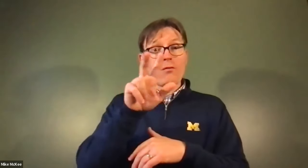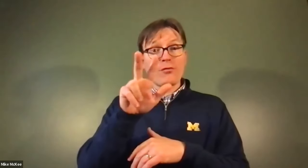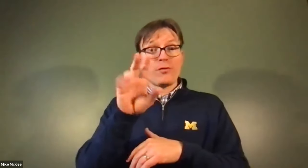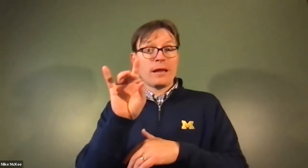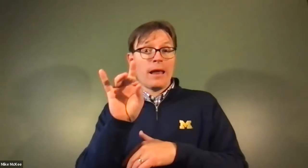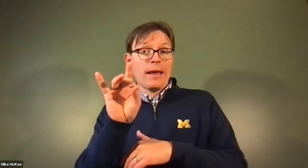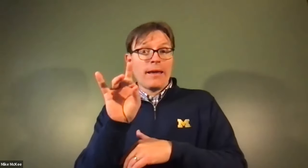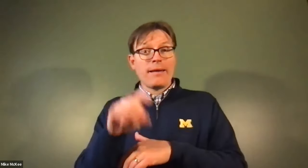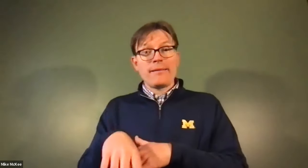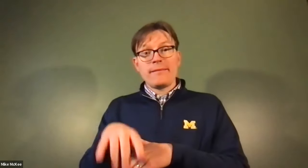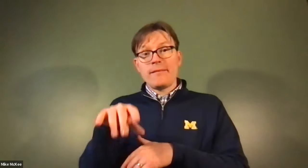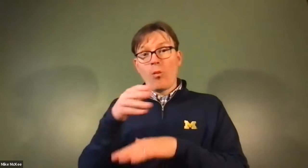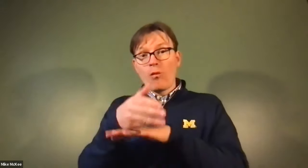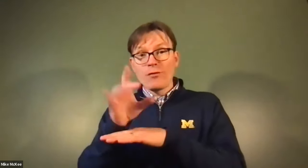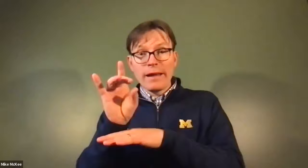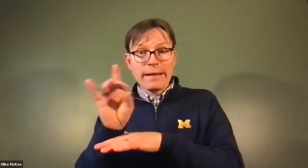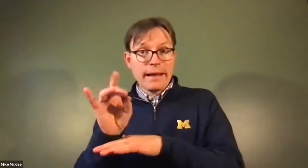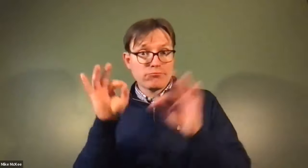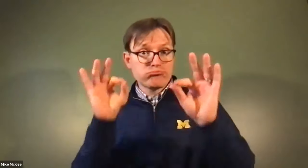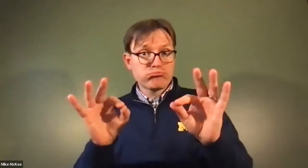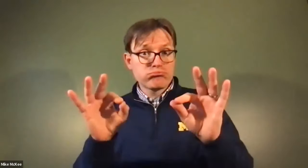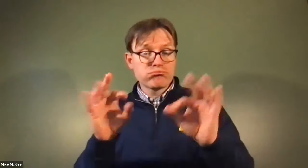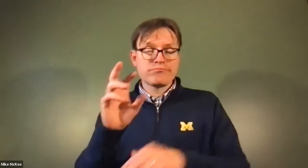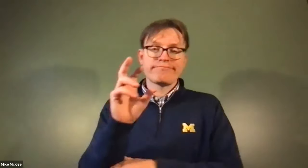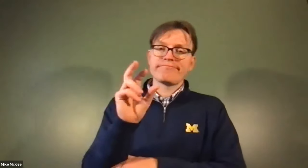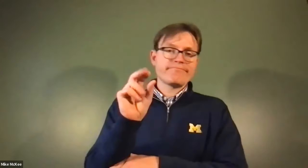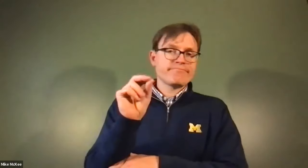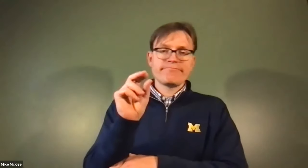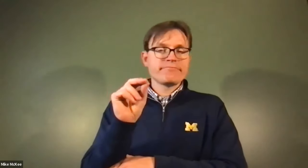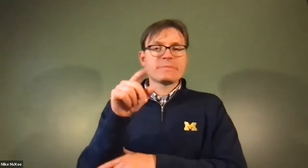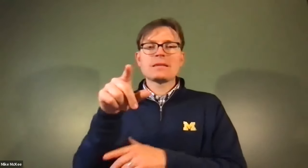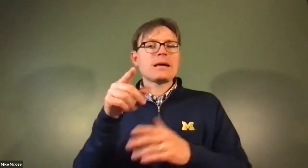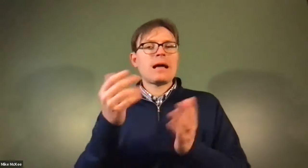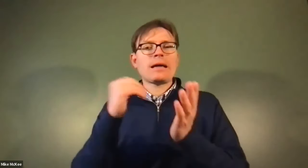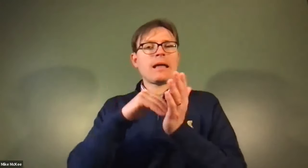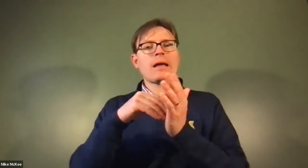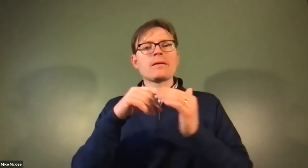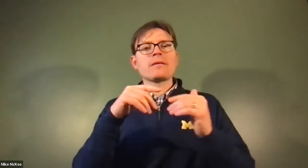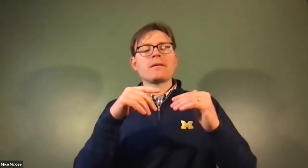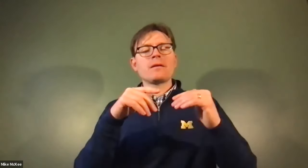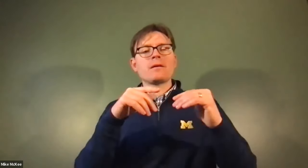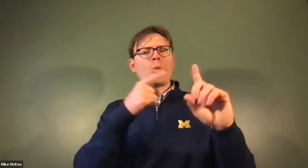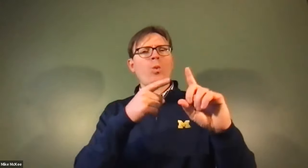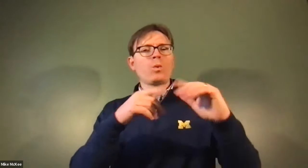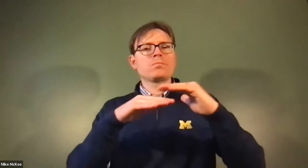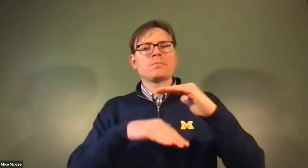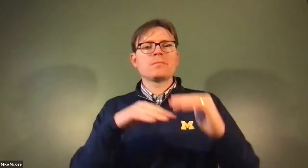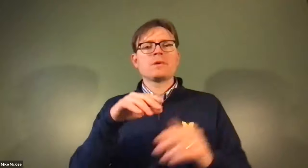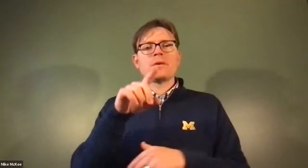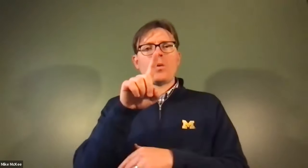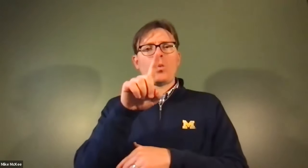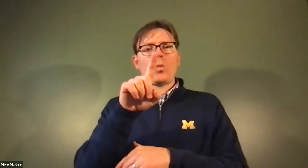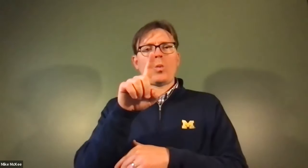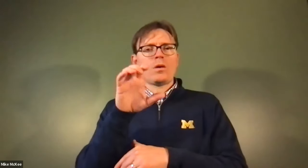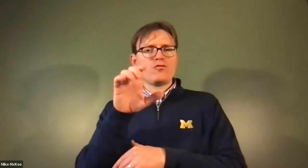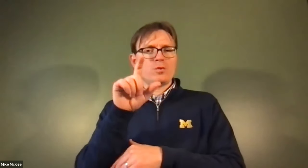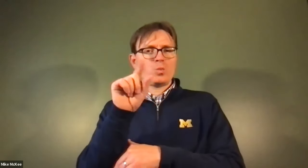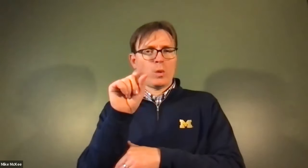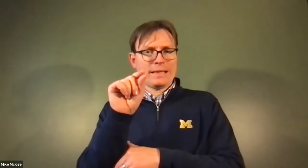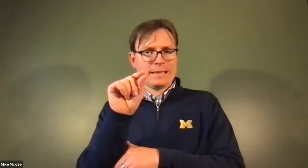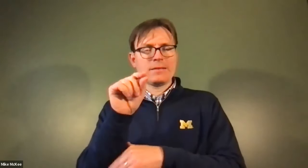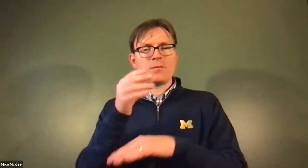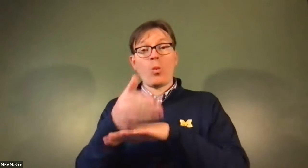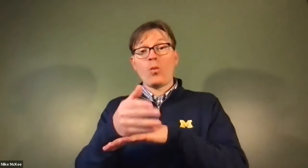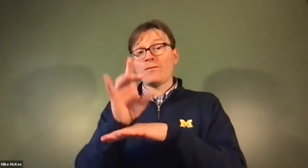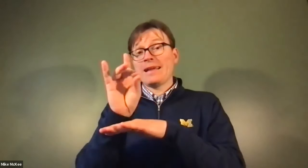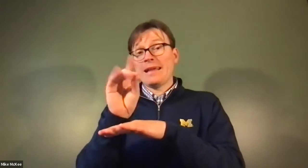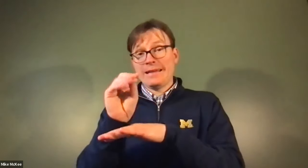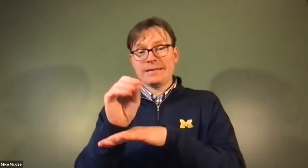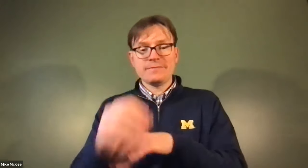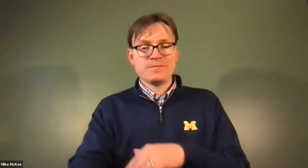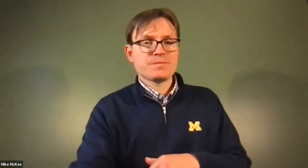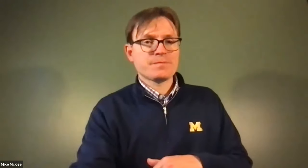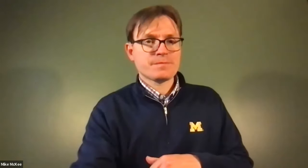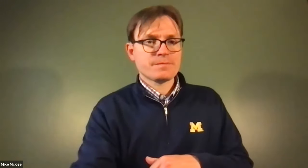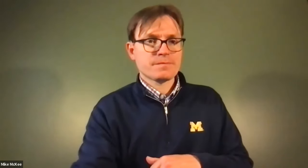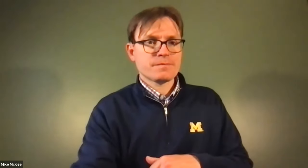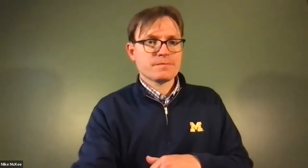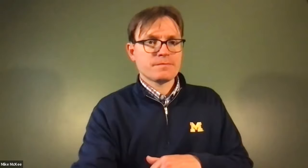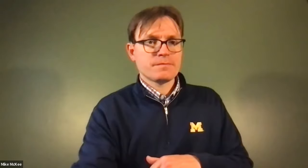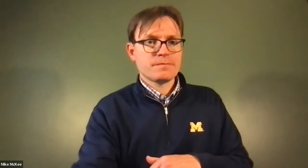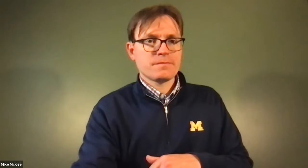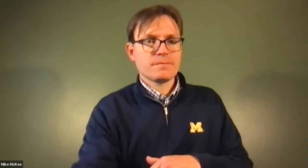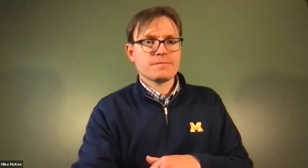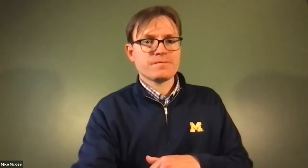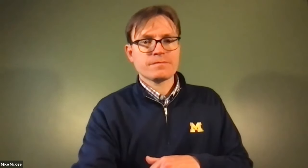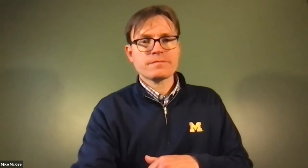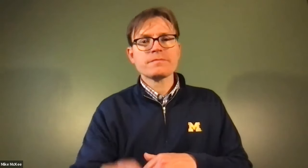James Cech: To see how they can help you manage that, if it's 138 over 88 you're thinking well that's not 140 over 90 i'll be okay it's still not that grade The goal is 120 over 80.